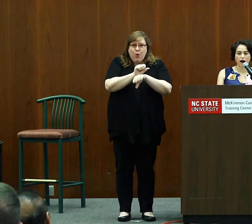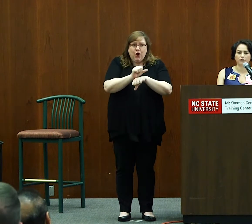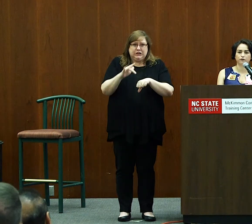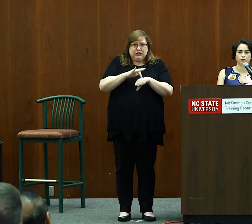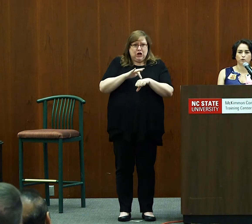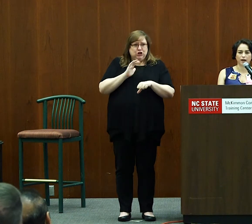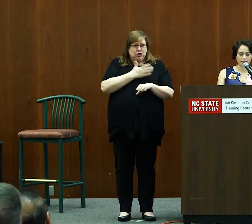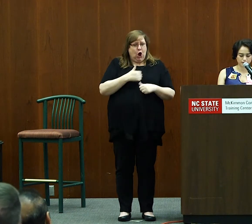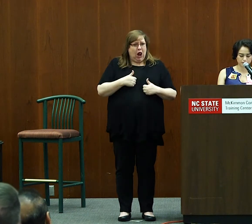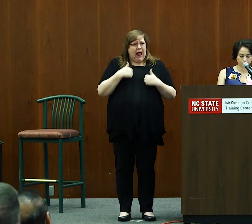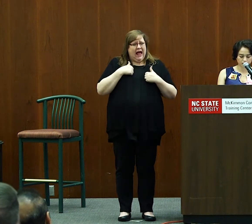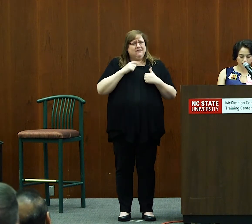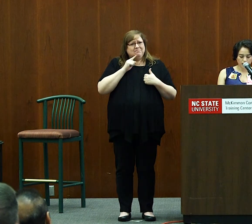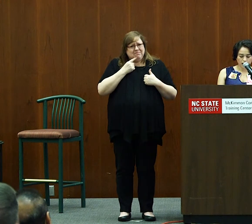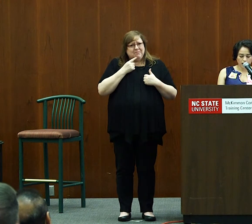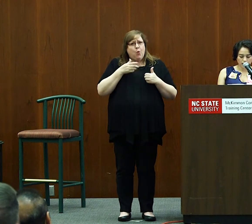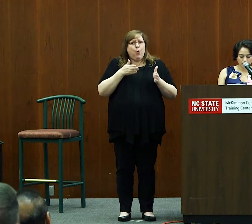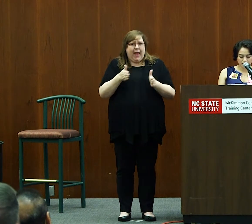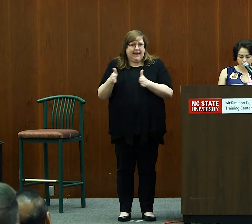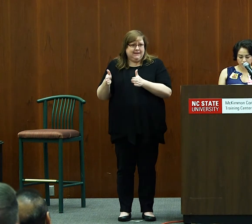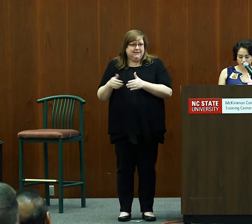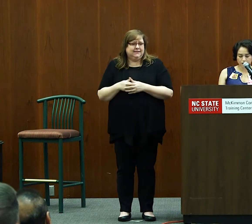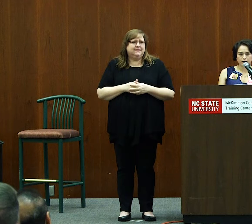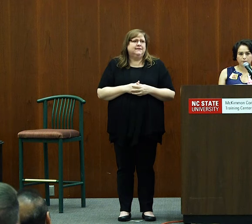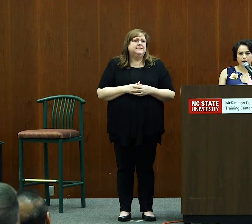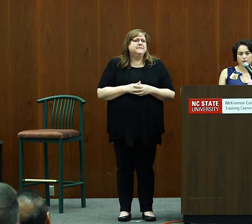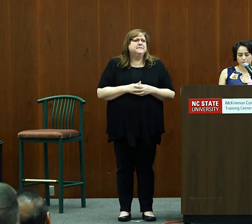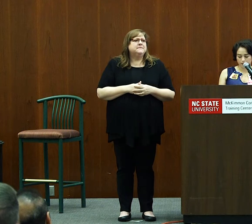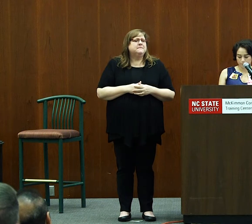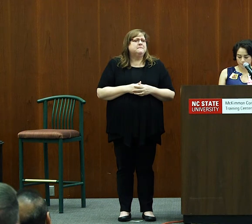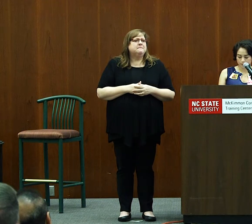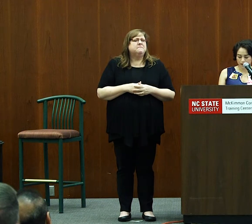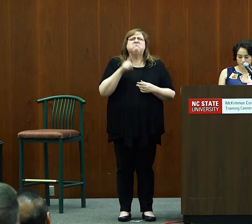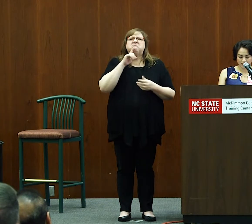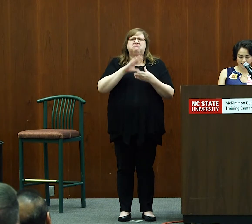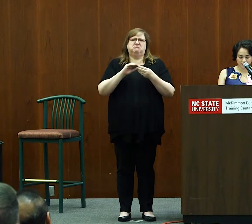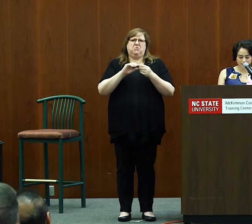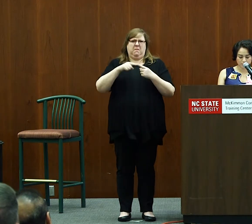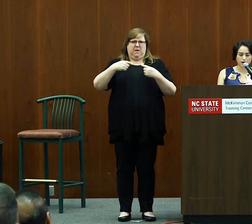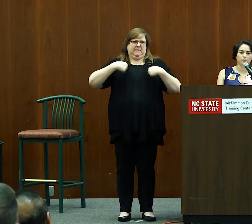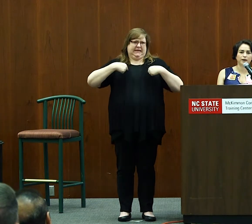powerful ways. Let me tell you a little bit about me, I'm not just a mom but a